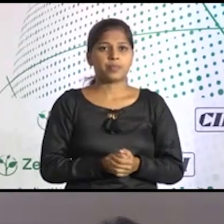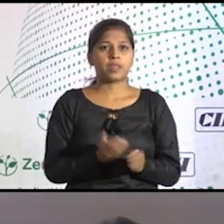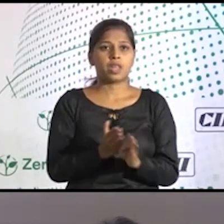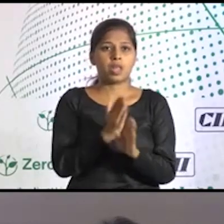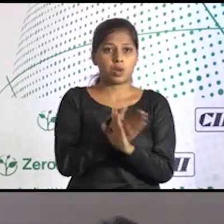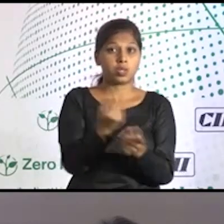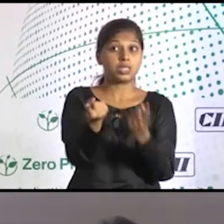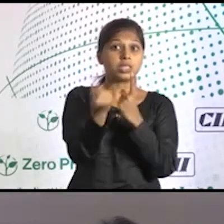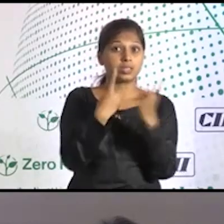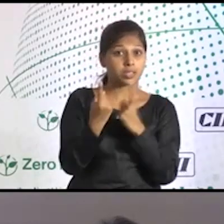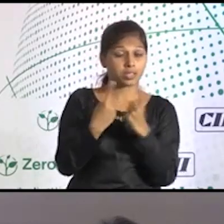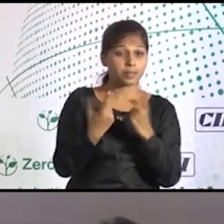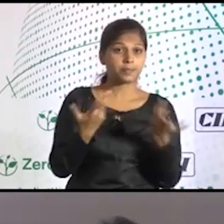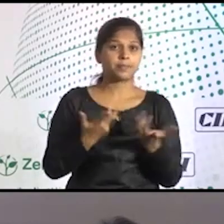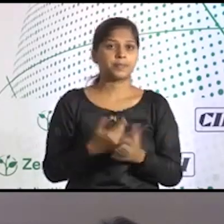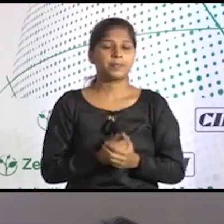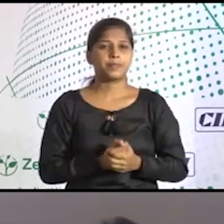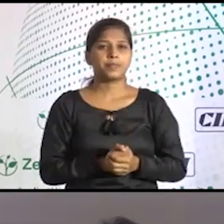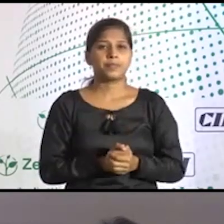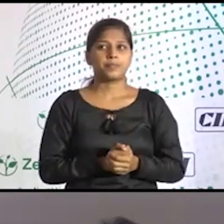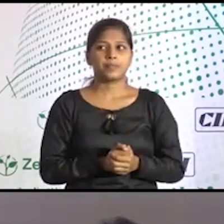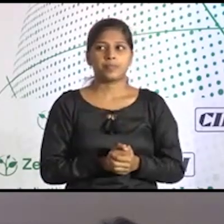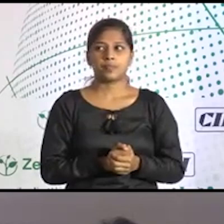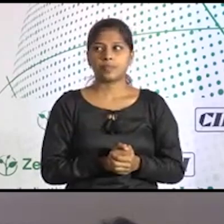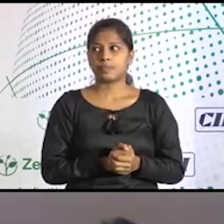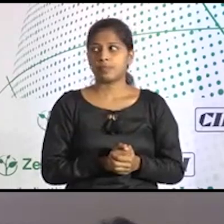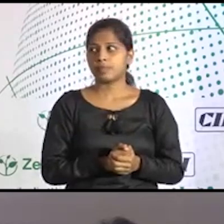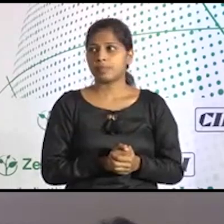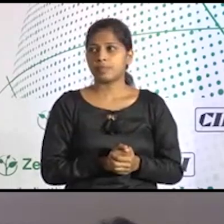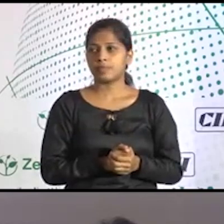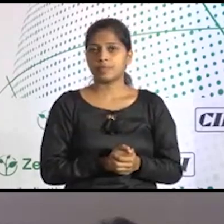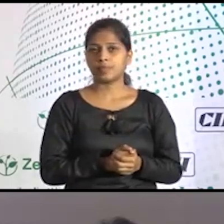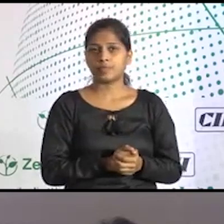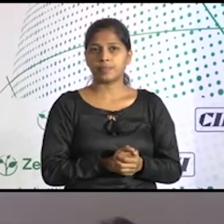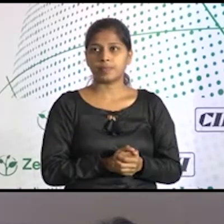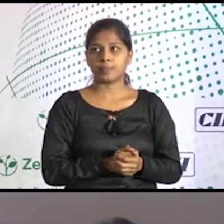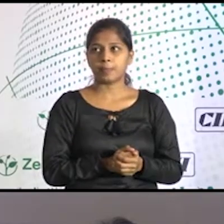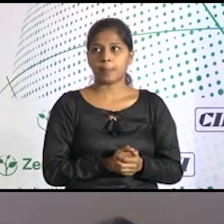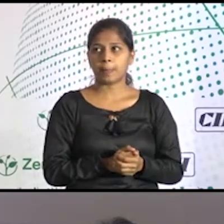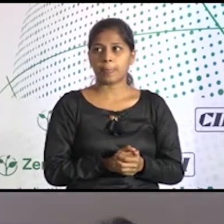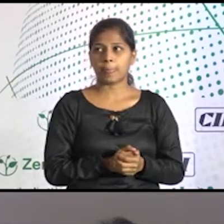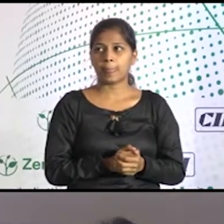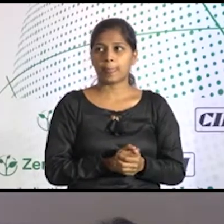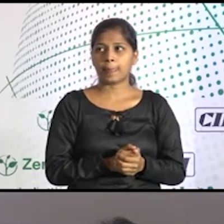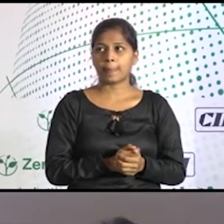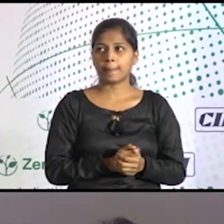because I law particular definitely want to get your take on this going after consumers.